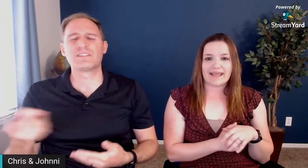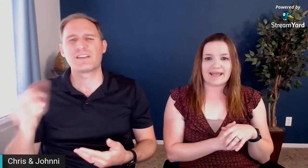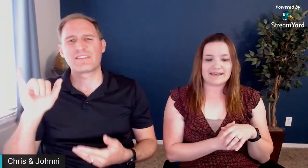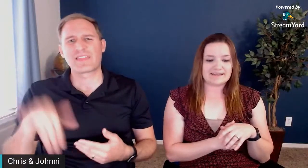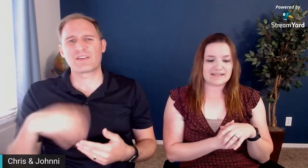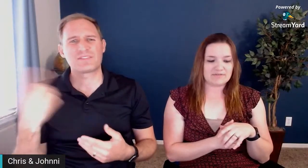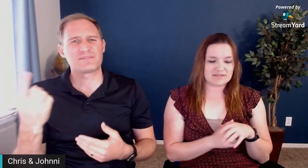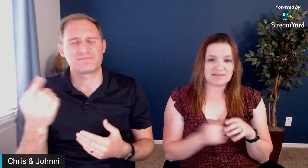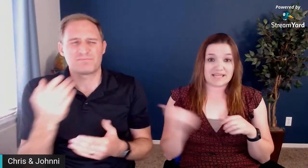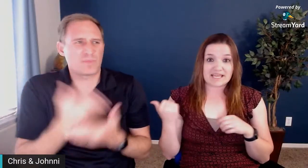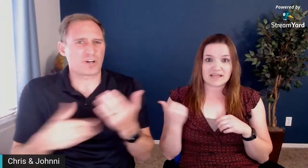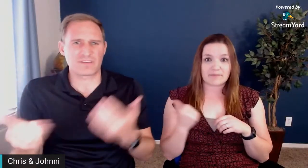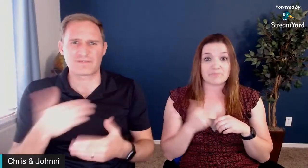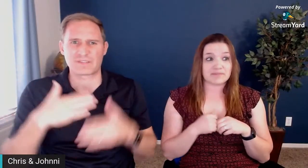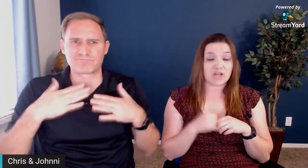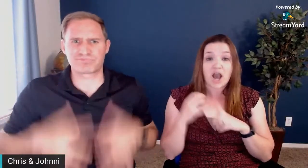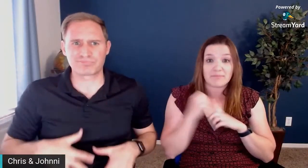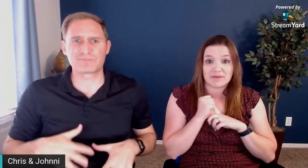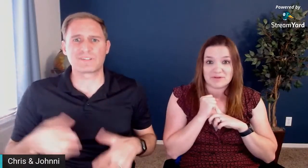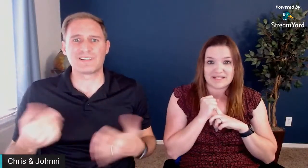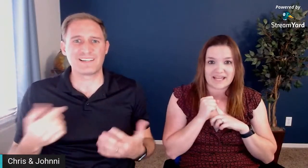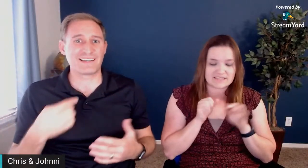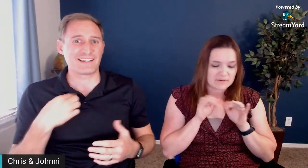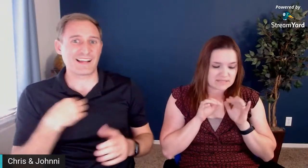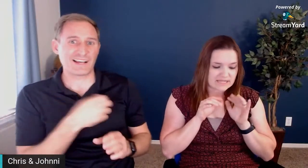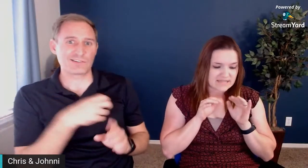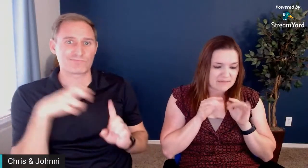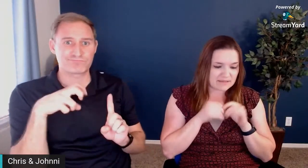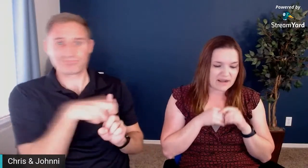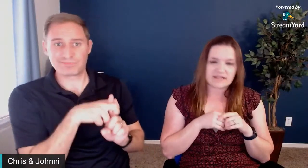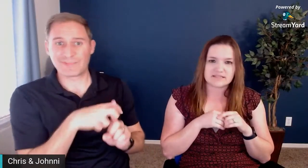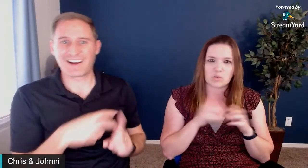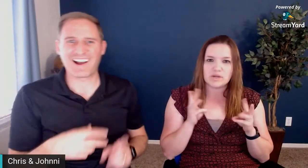and it was something he like caught me one day as i was like typing it out he's like what are